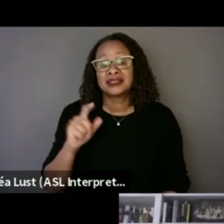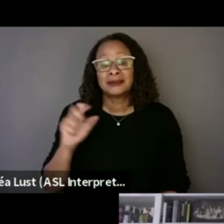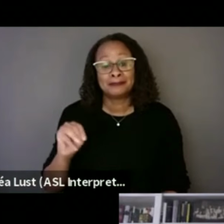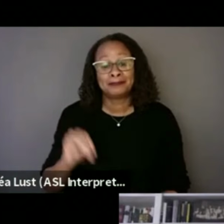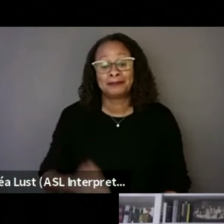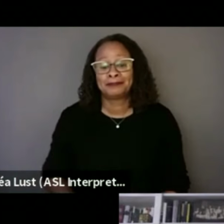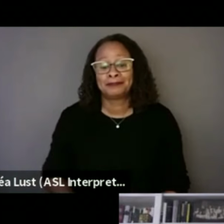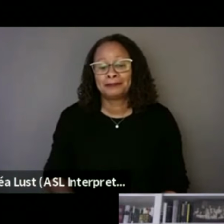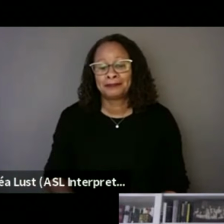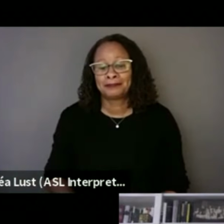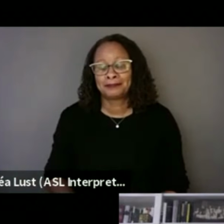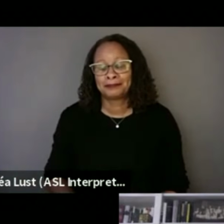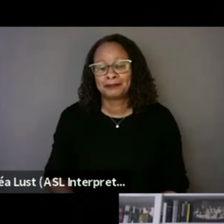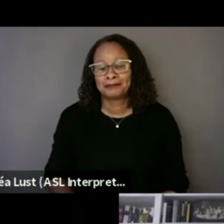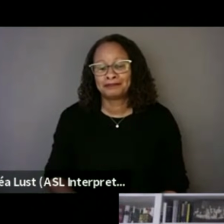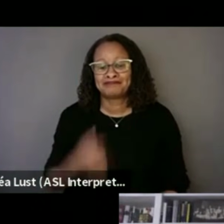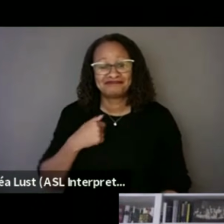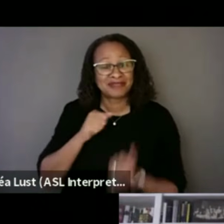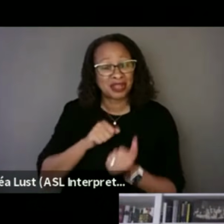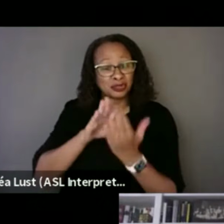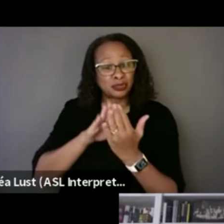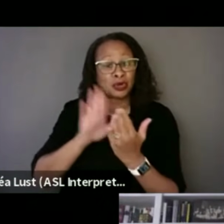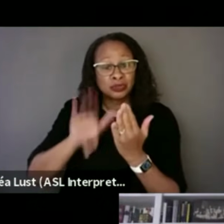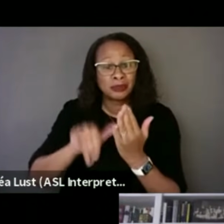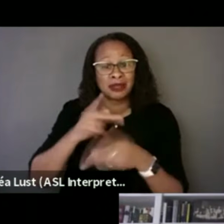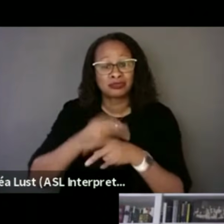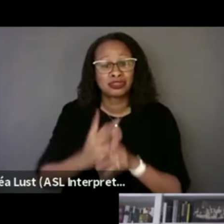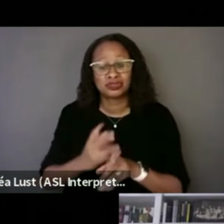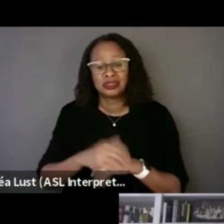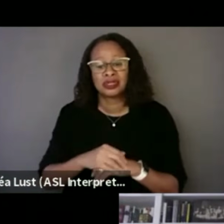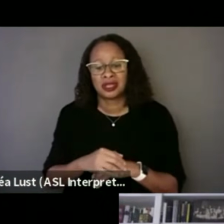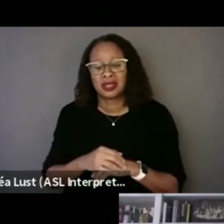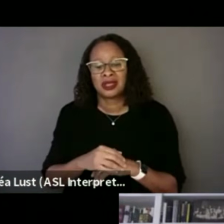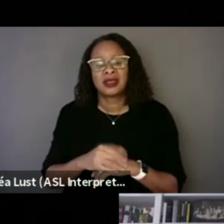To me, I got approached by a producer on the film. to a friend of mine.